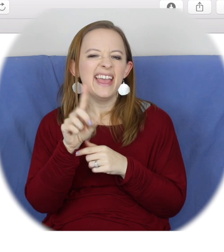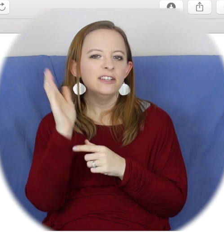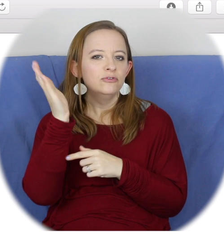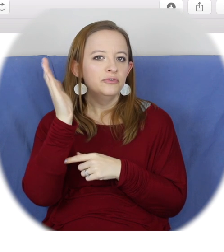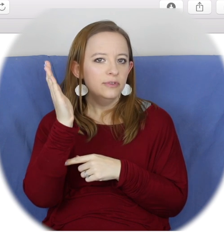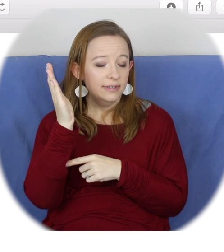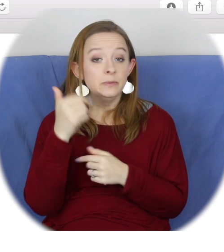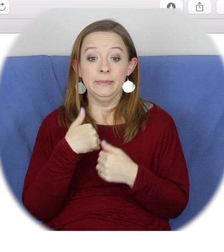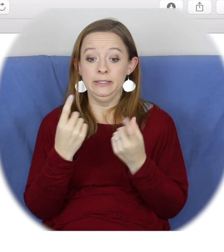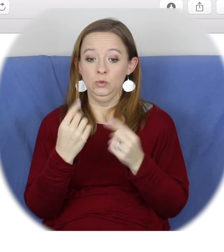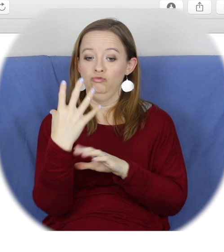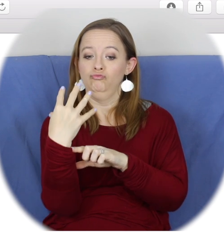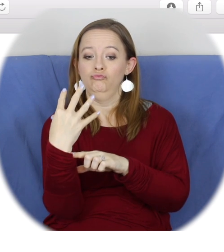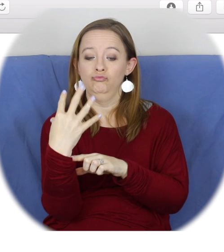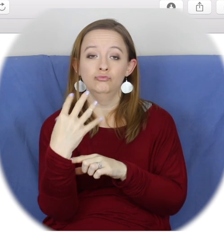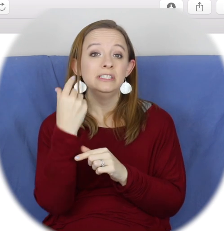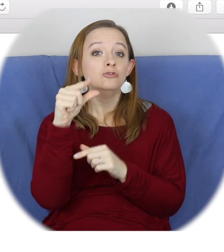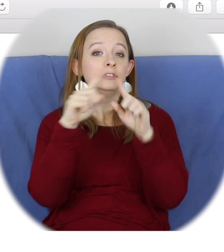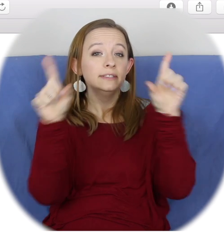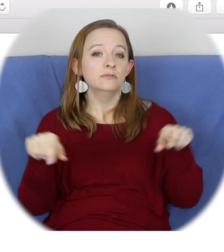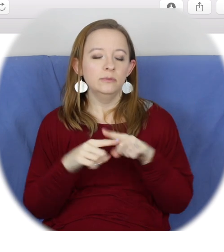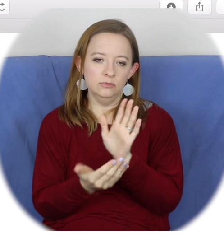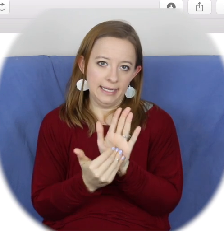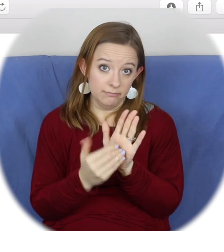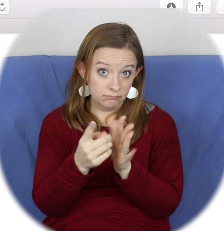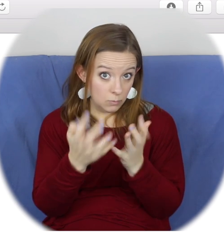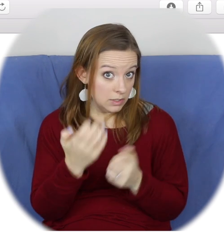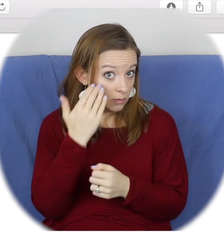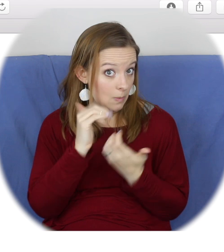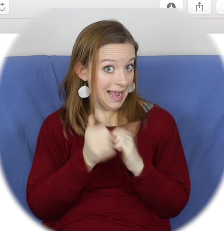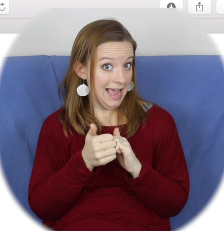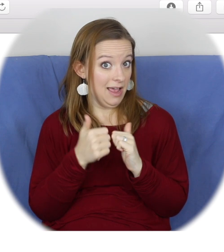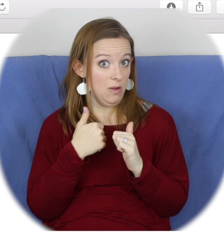Then I filmed myself in front of a green screen. Which like I said if you want to see a video